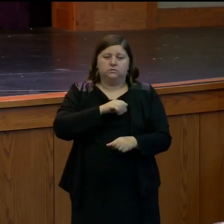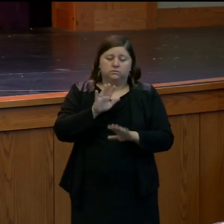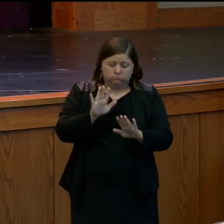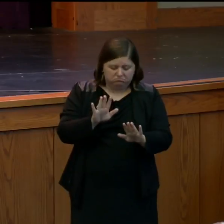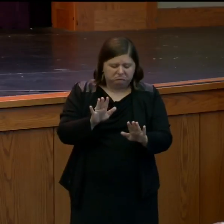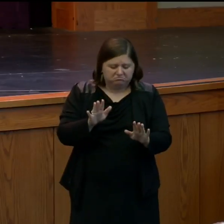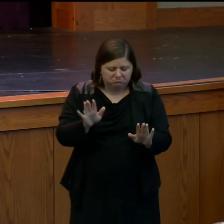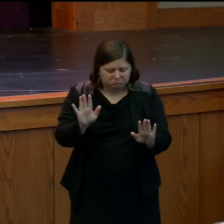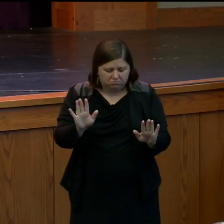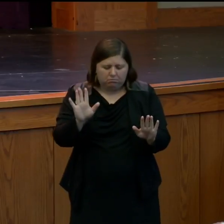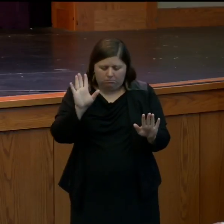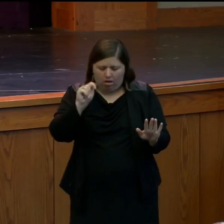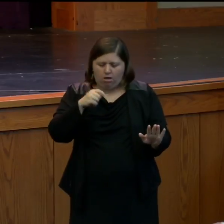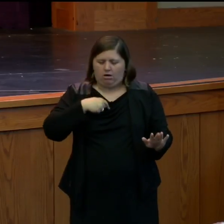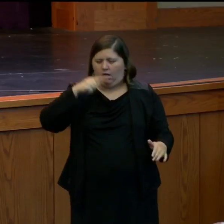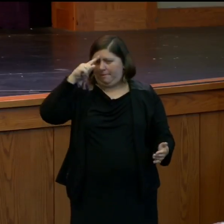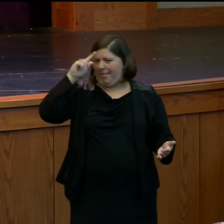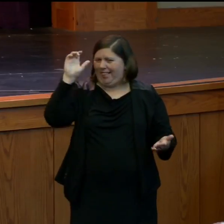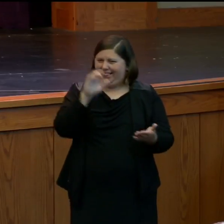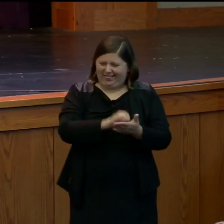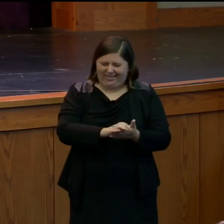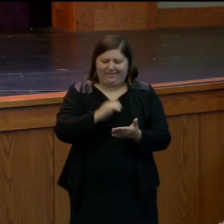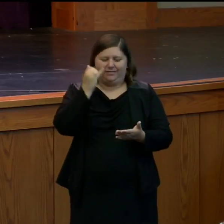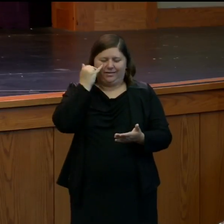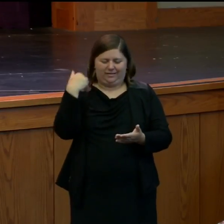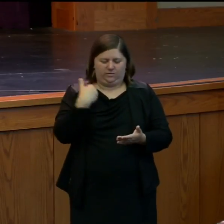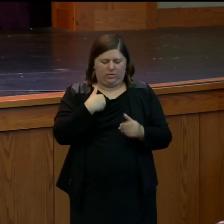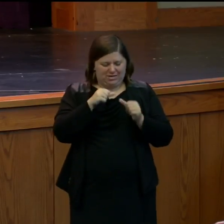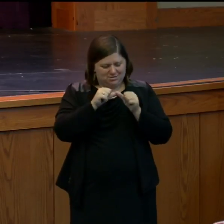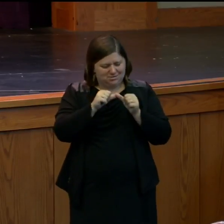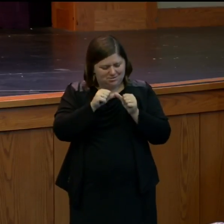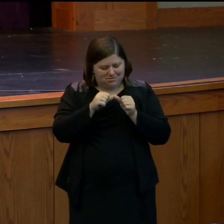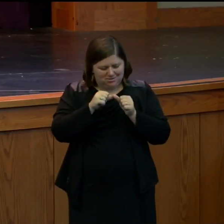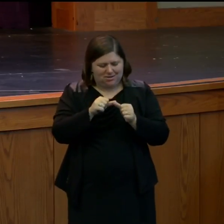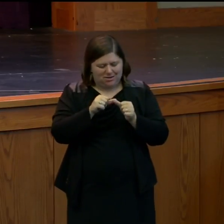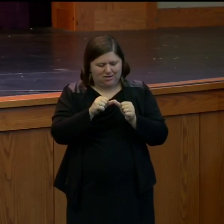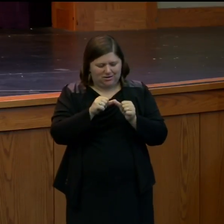I BELIEVE THAT IF WE CONTINUE TO FIGHT AND WE SEND PEOPLE OUT